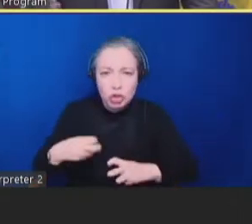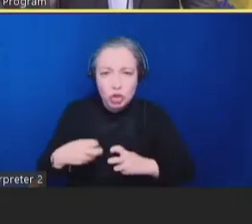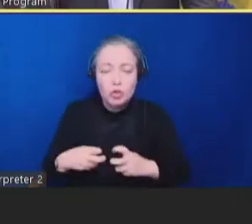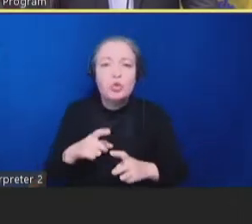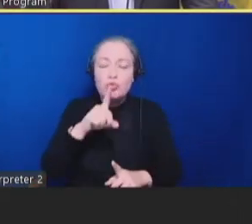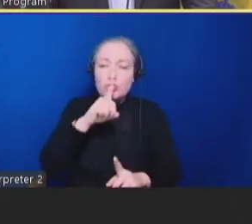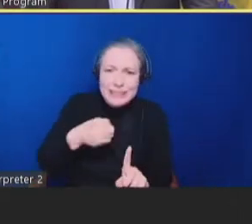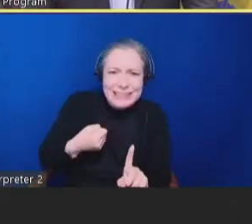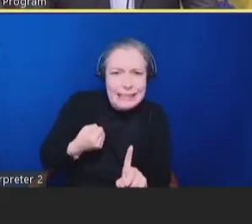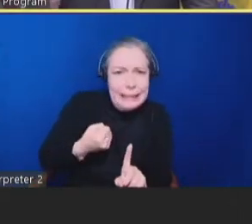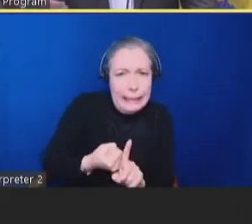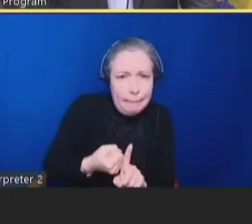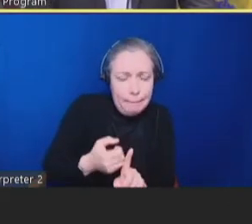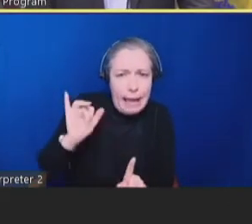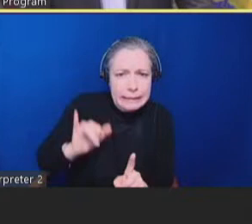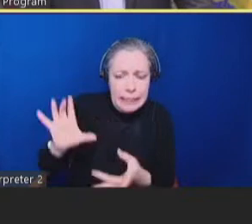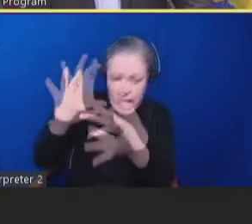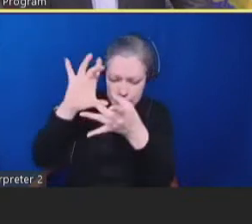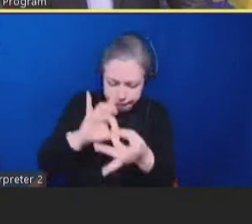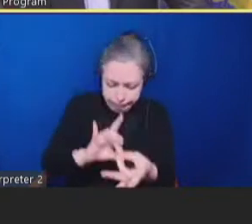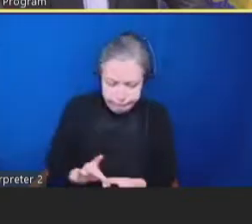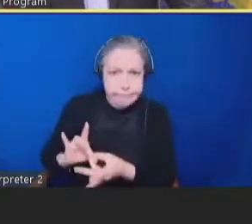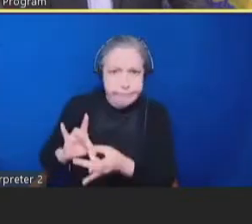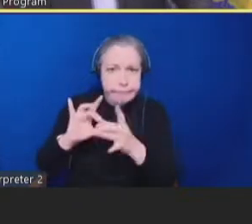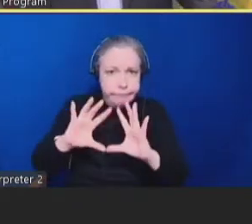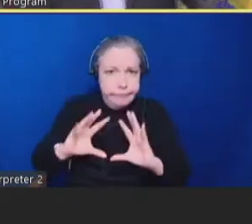And I want to give you a little bit of a snapshot of the results here. This is from